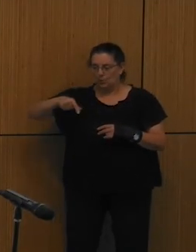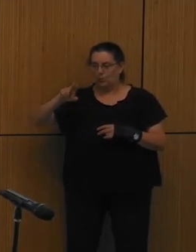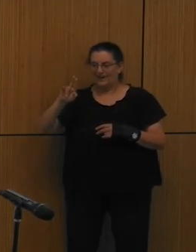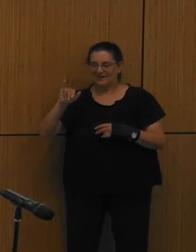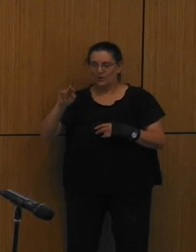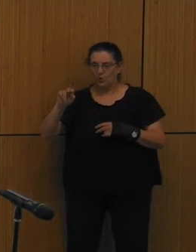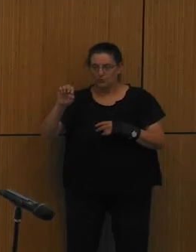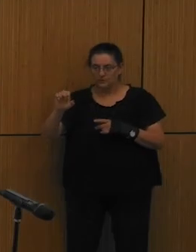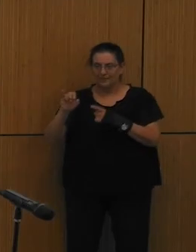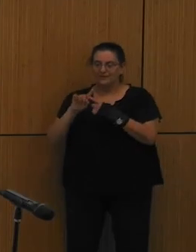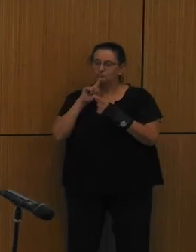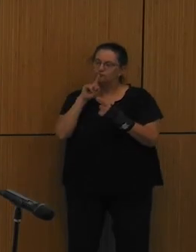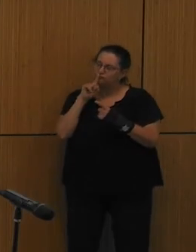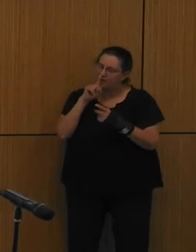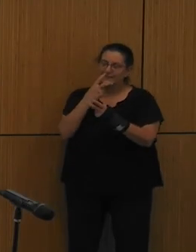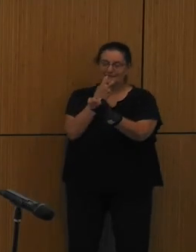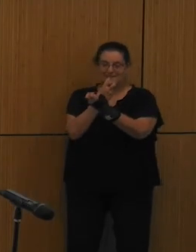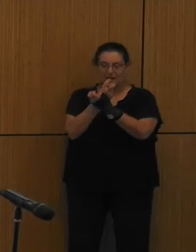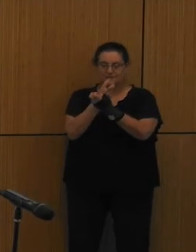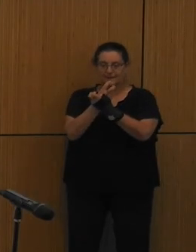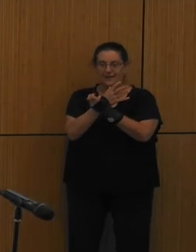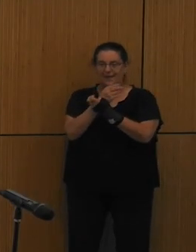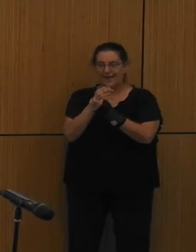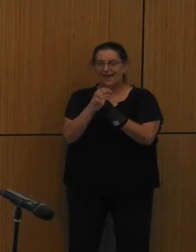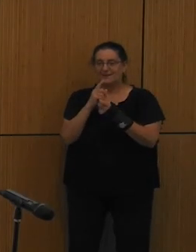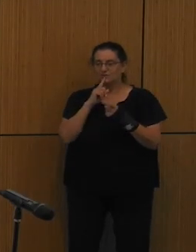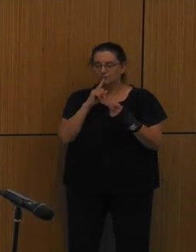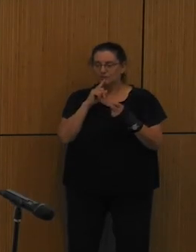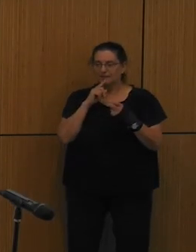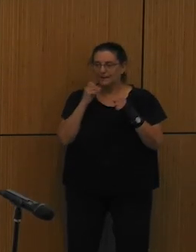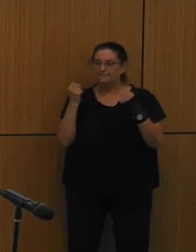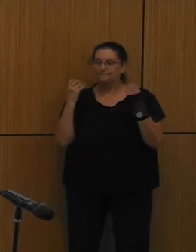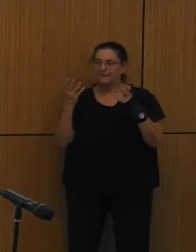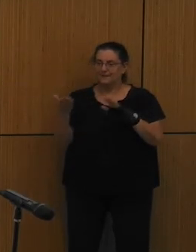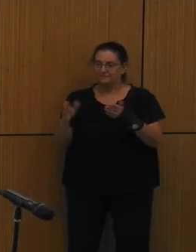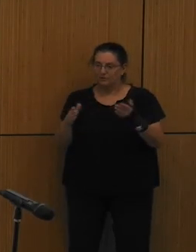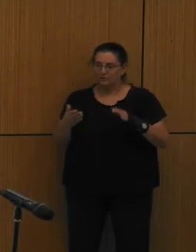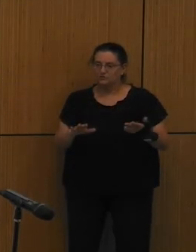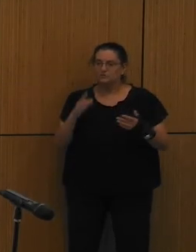It can, it causes extreme mortality after rain events for for salmon and a lot of other fish.